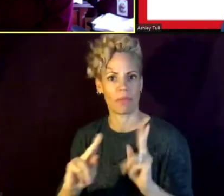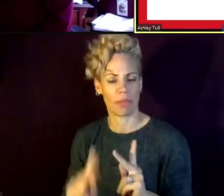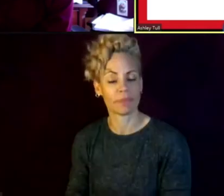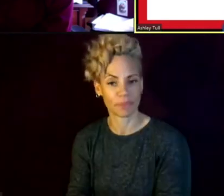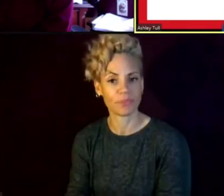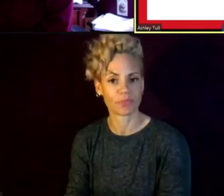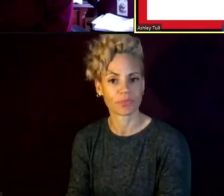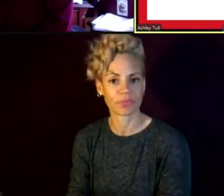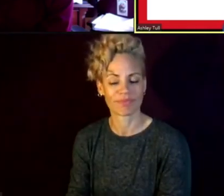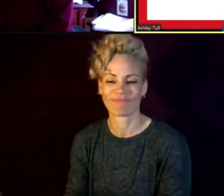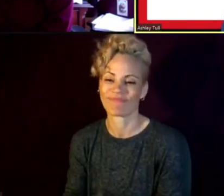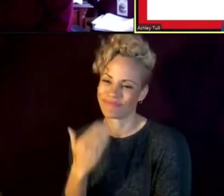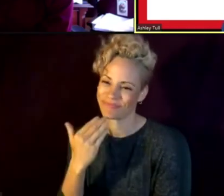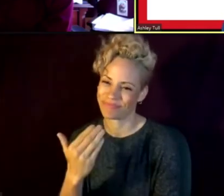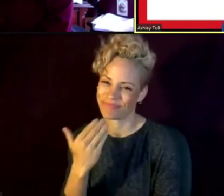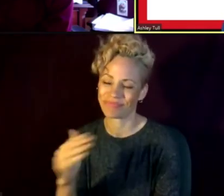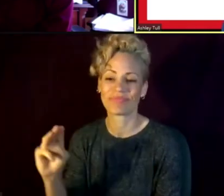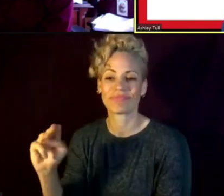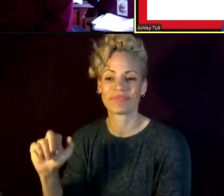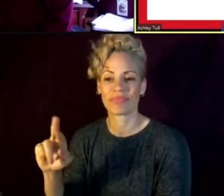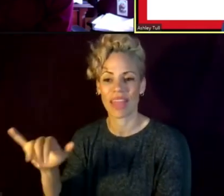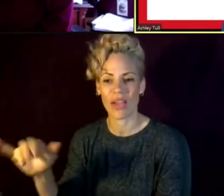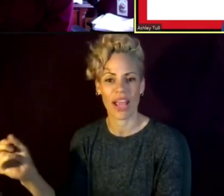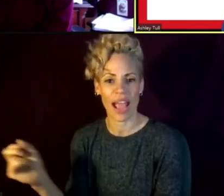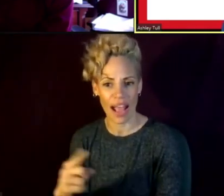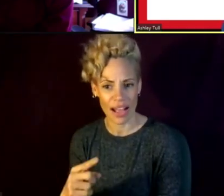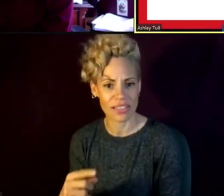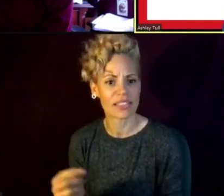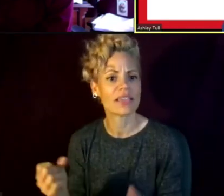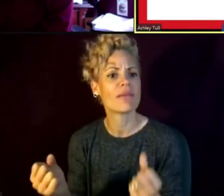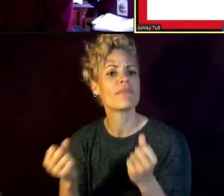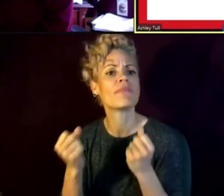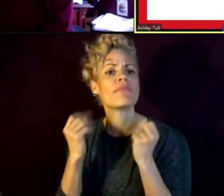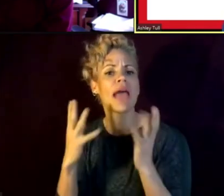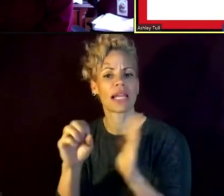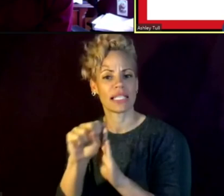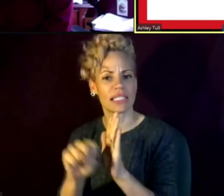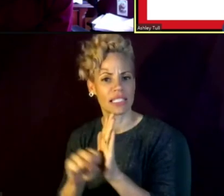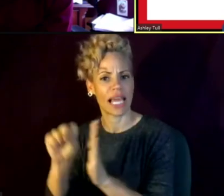Thank you. Mary asks, many state jobs as well as other companies